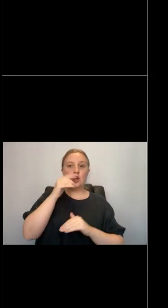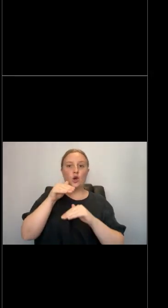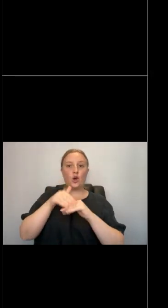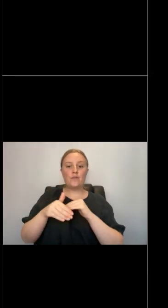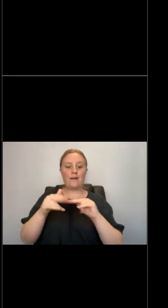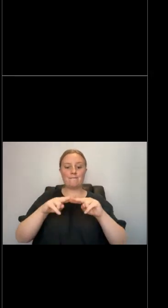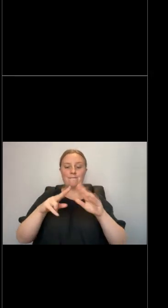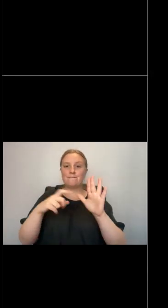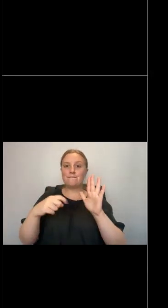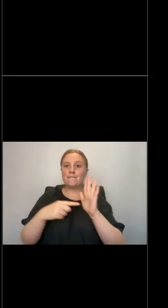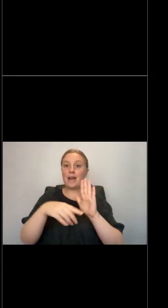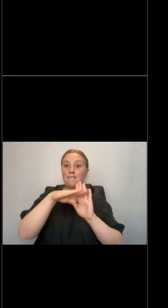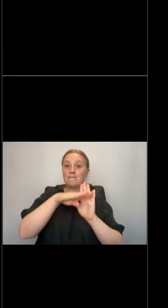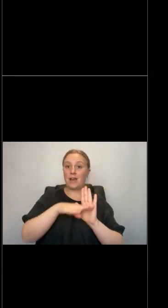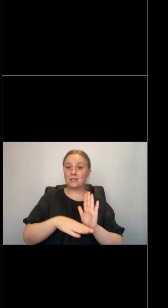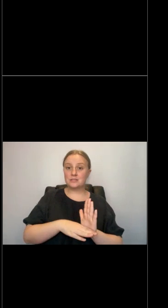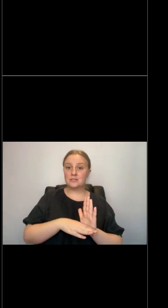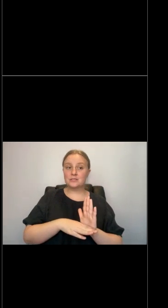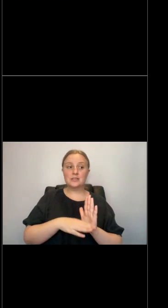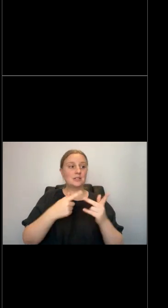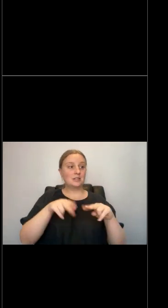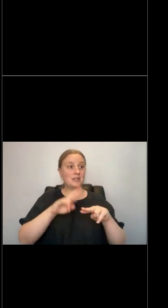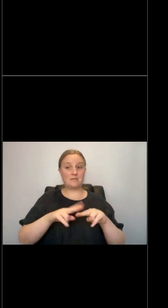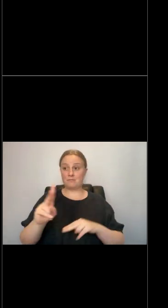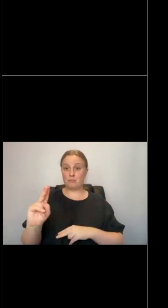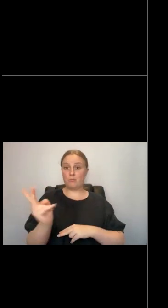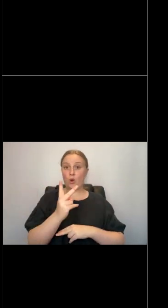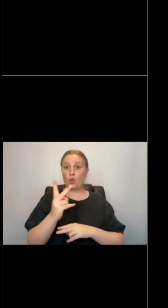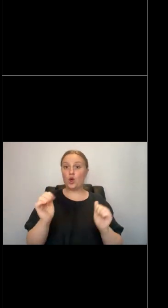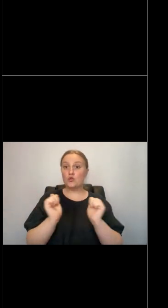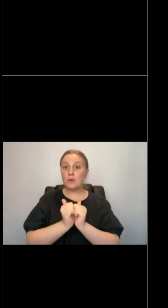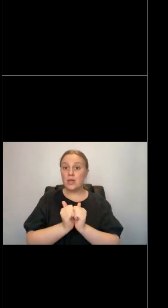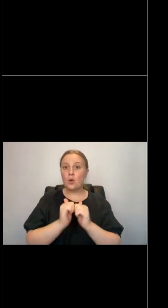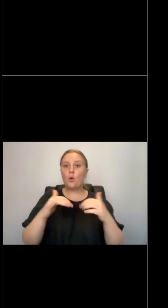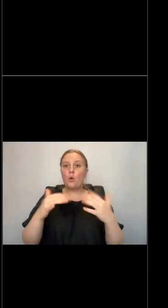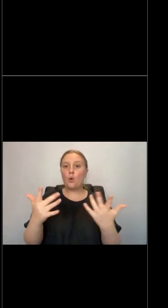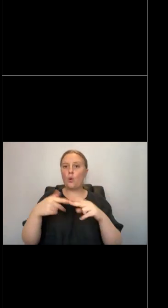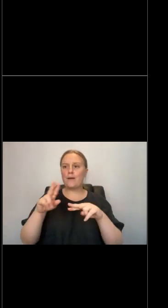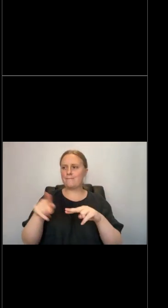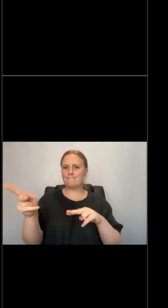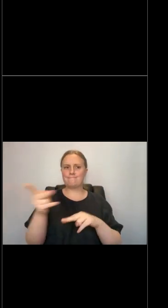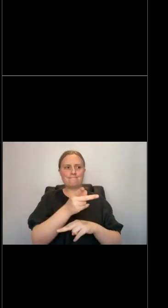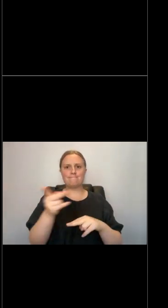So the mental health court will make a bit of inquiry into whether or not there is sufficient